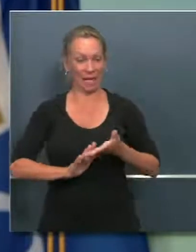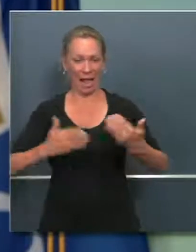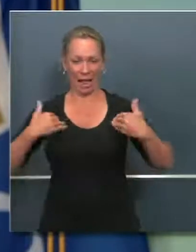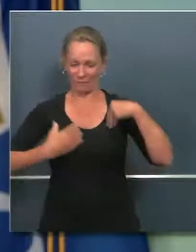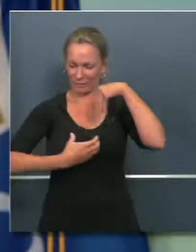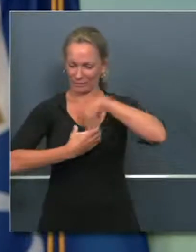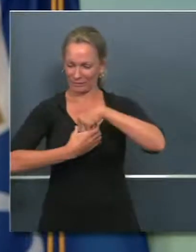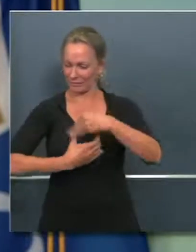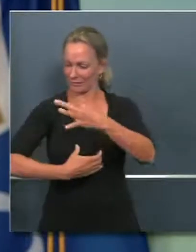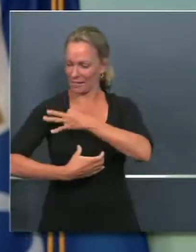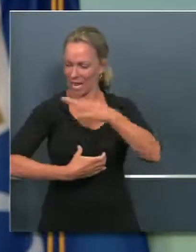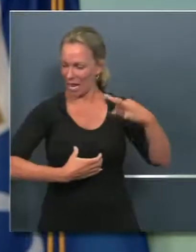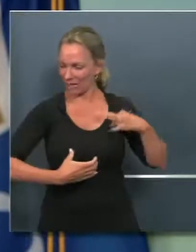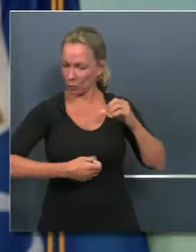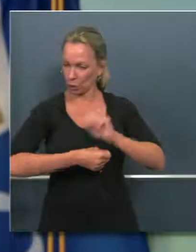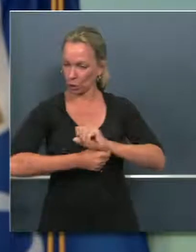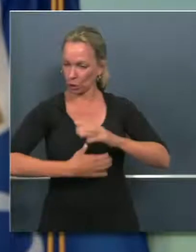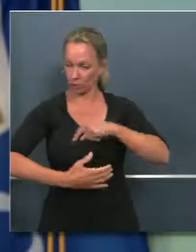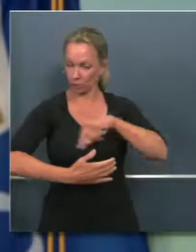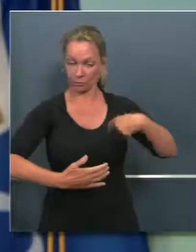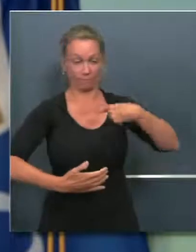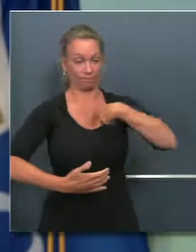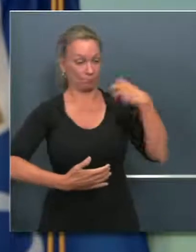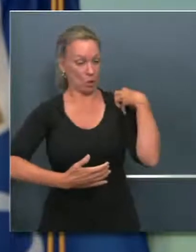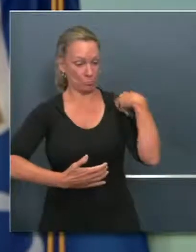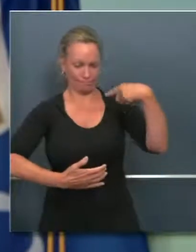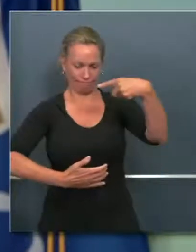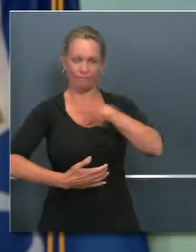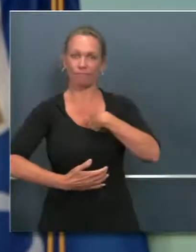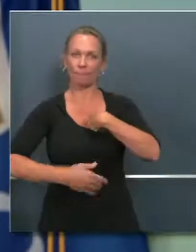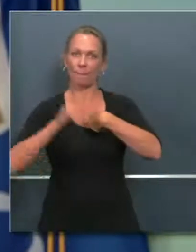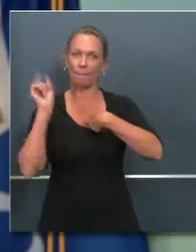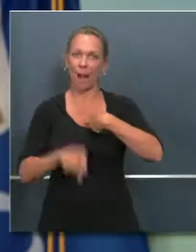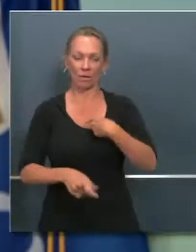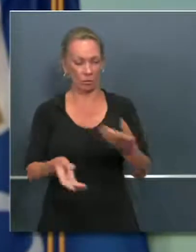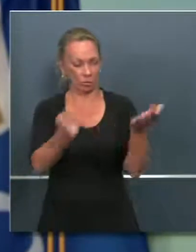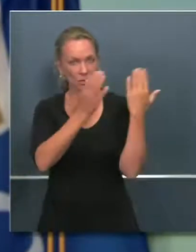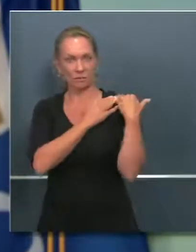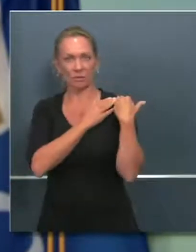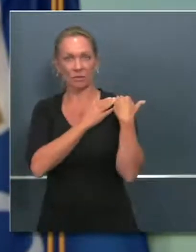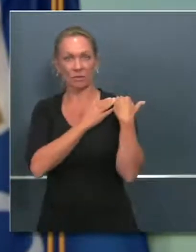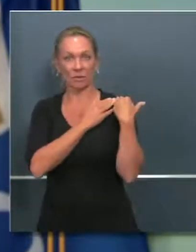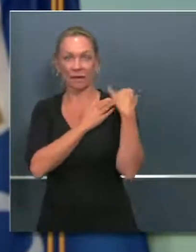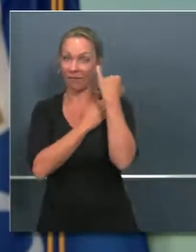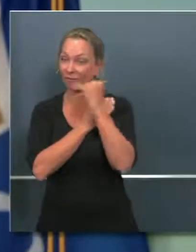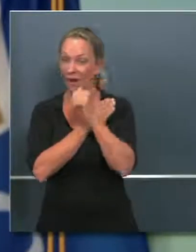are top of mind it certainly we're deep focus well last many many months but primarily in the last